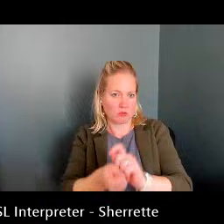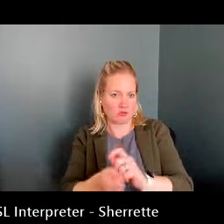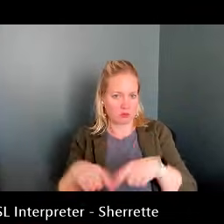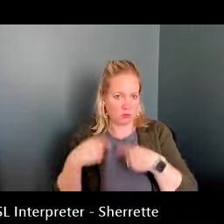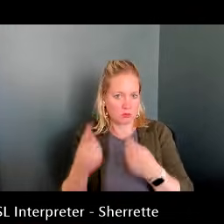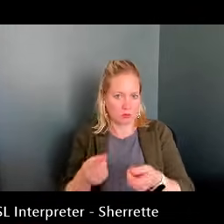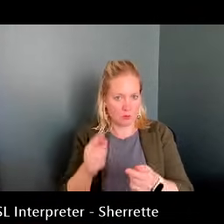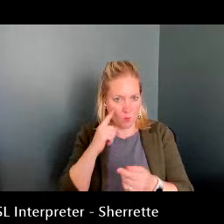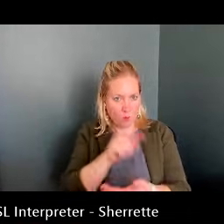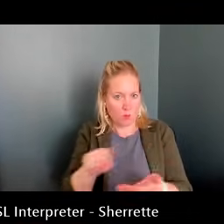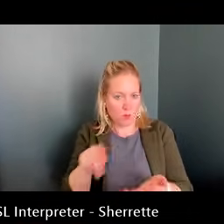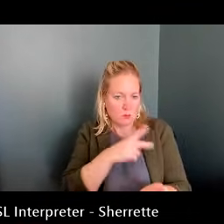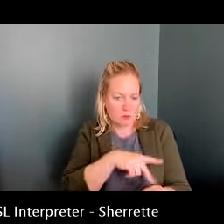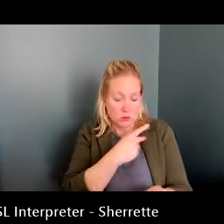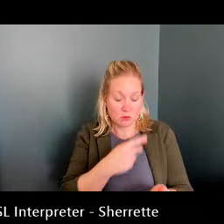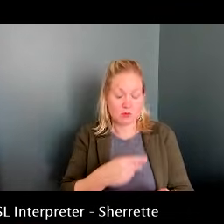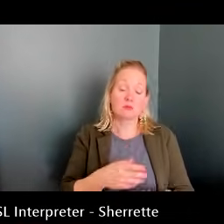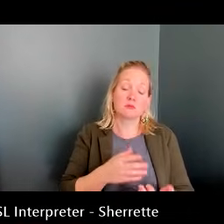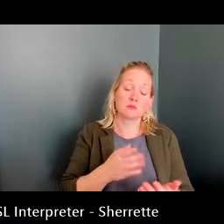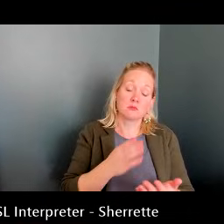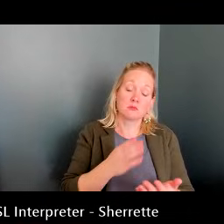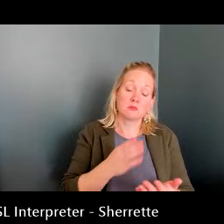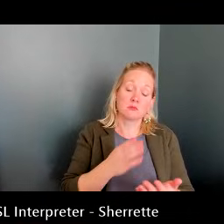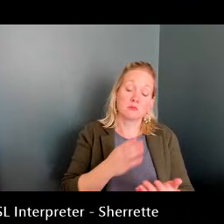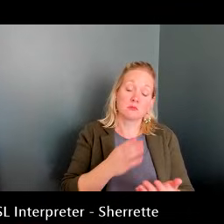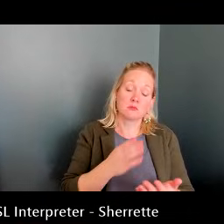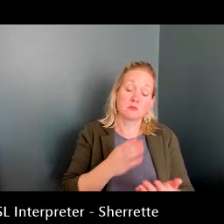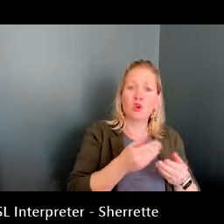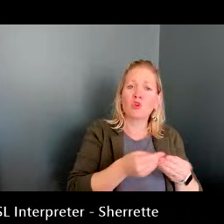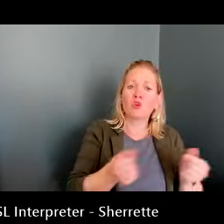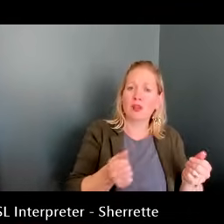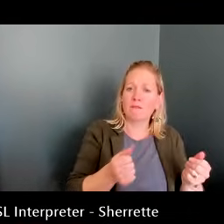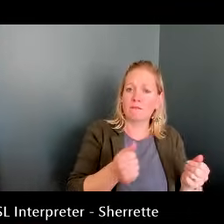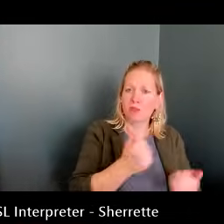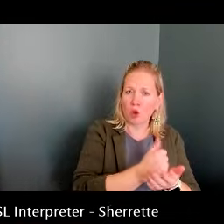On the one hand, we have the potentially curative therapies of stem cell transplantation and gene